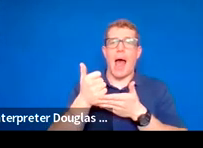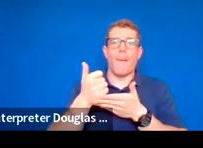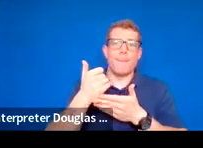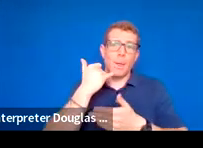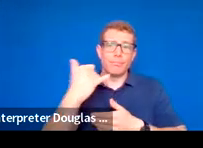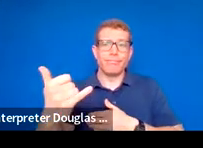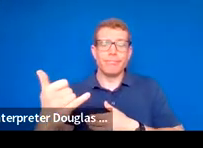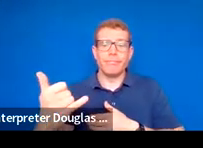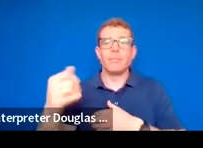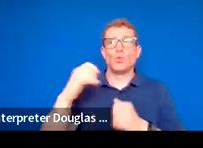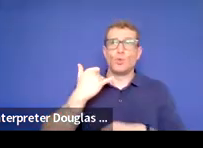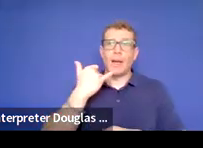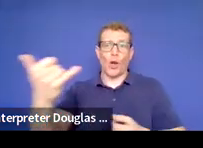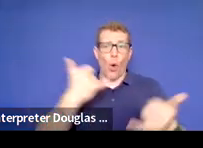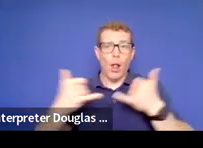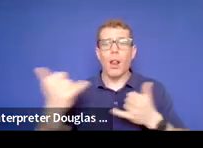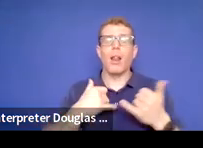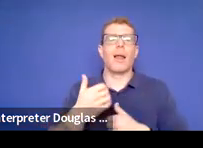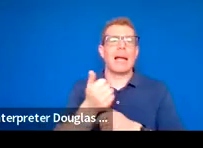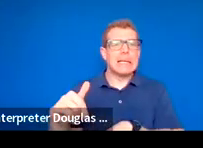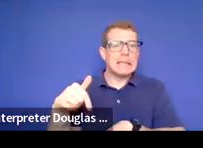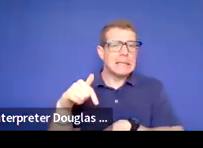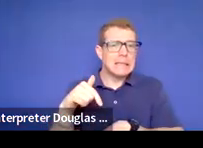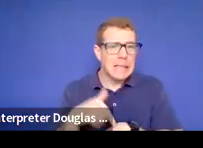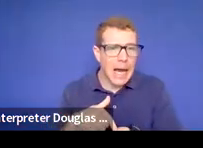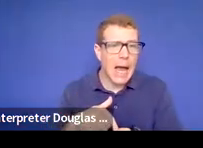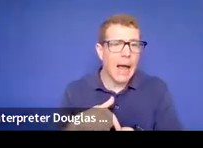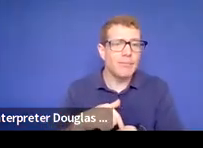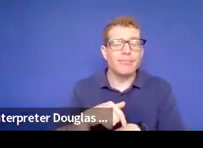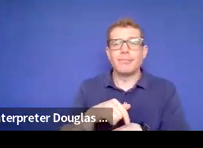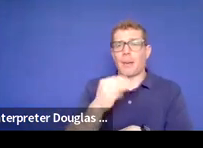To 4 P. M. because we want to be here walking the journey with you together again.